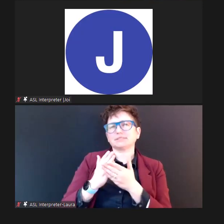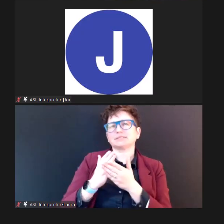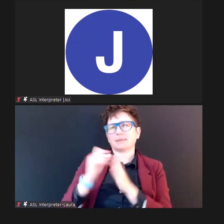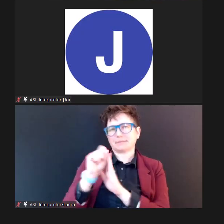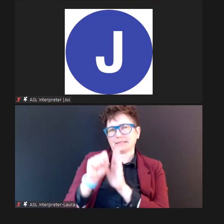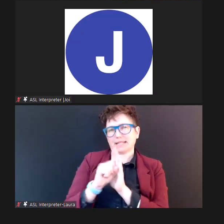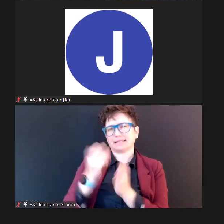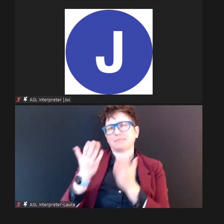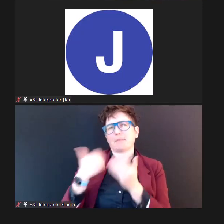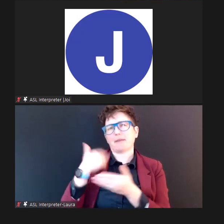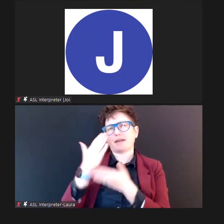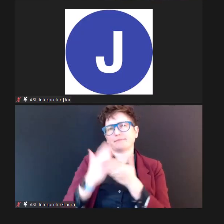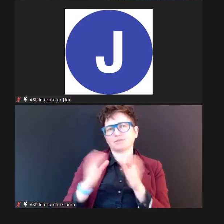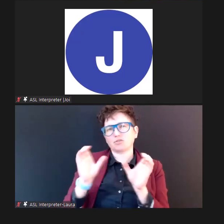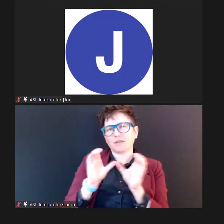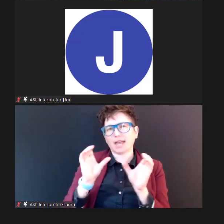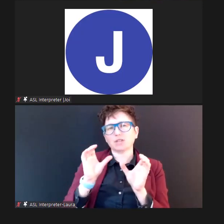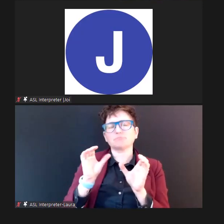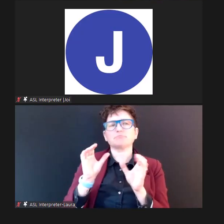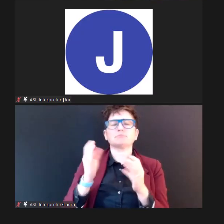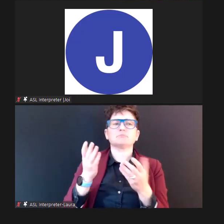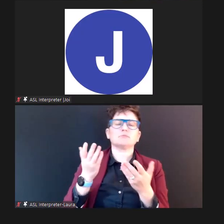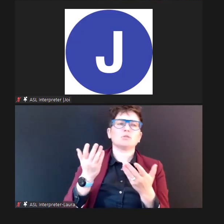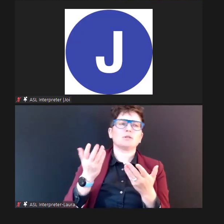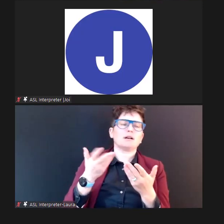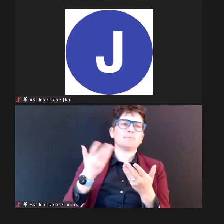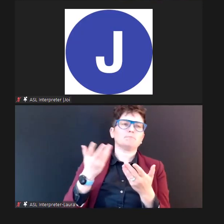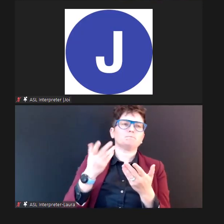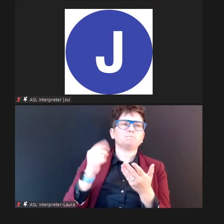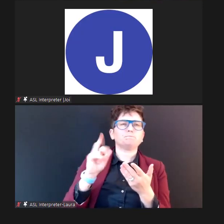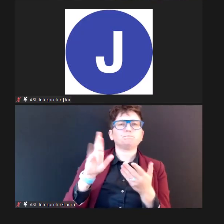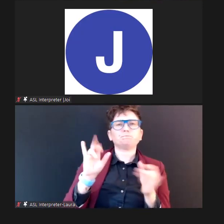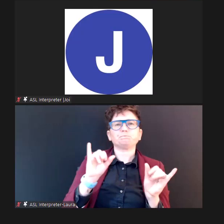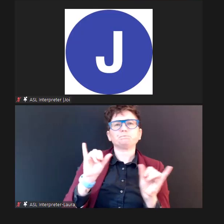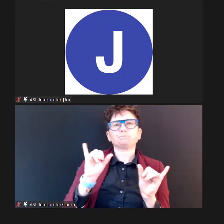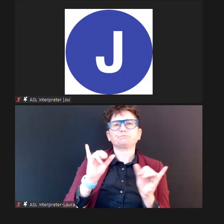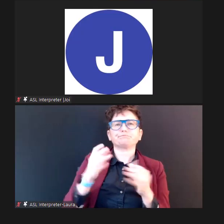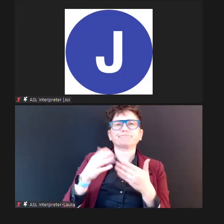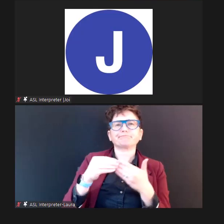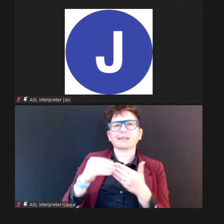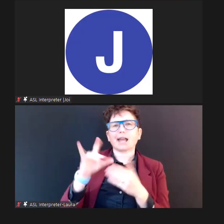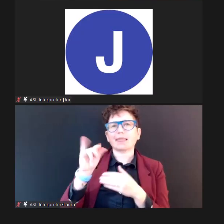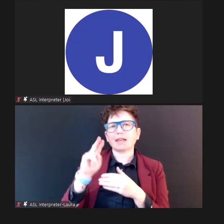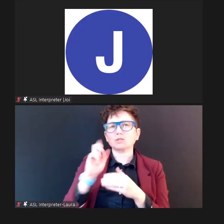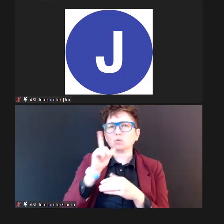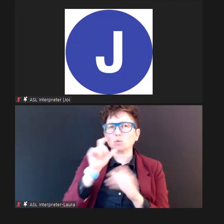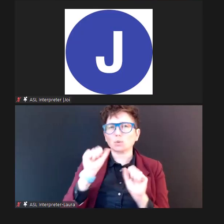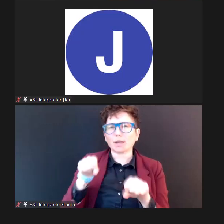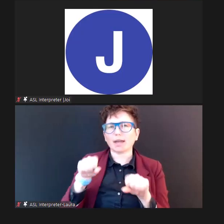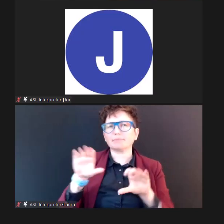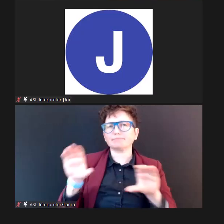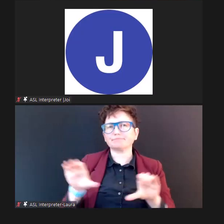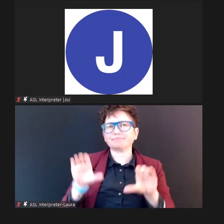certification or um uh kind of uh